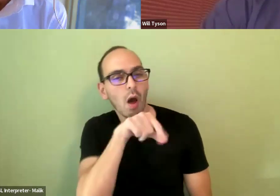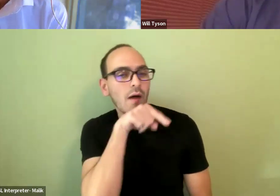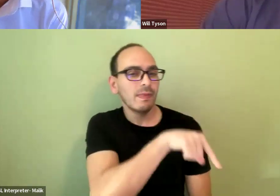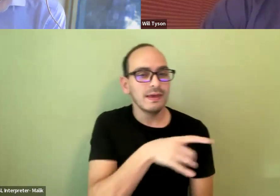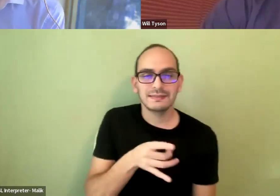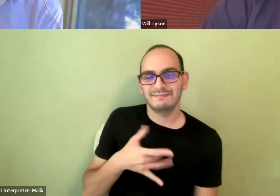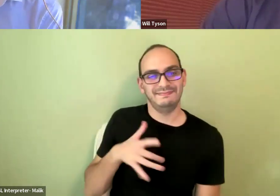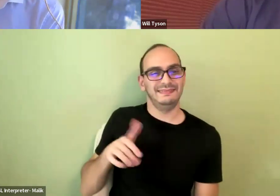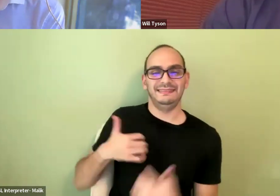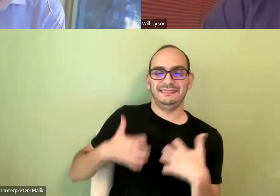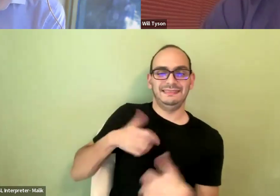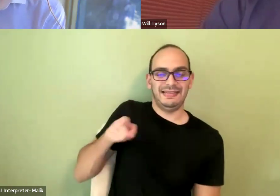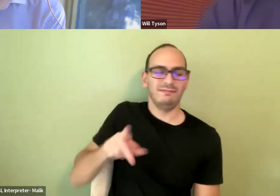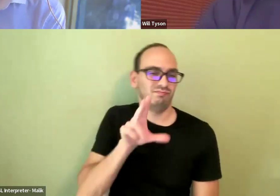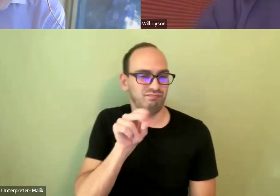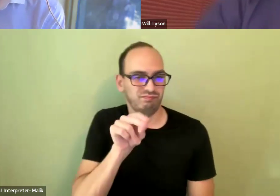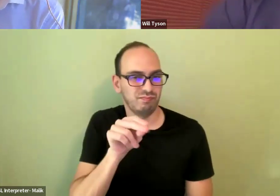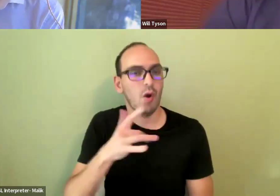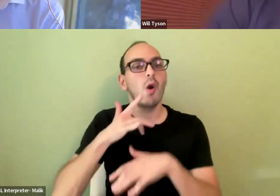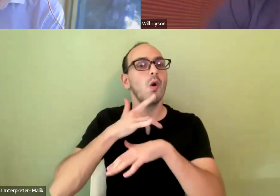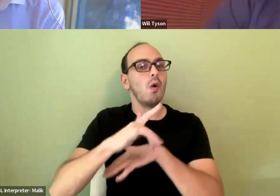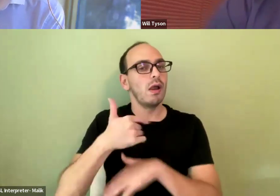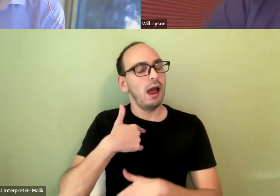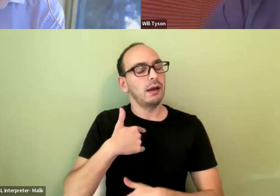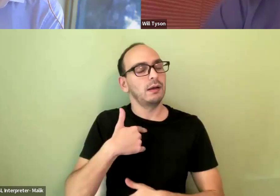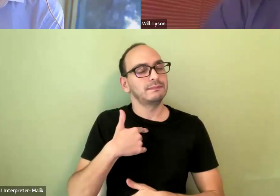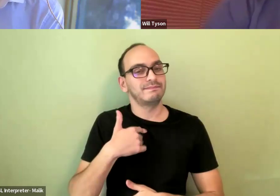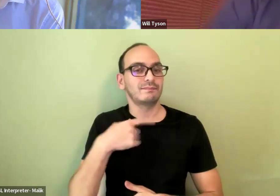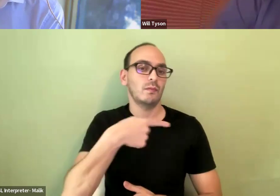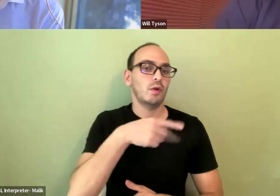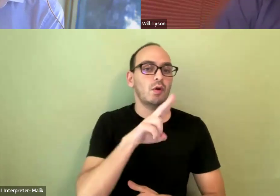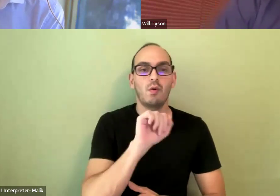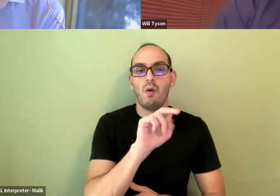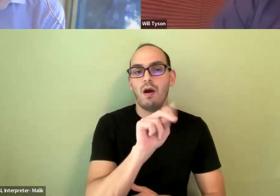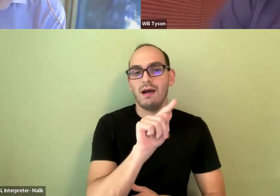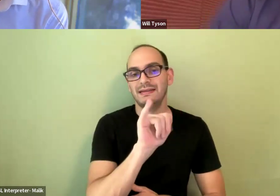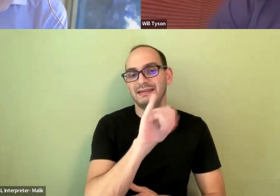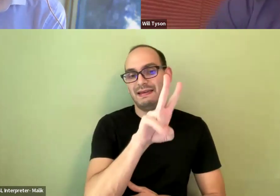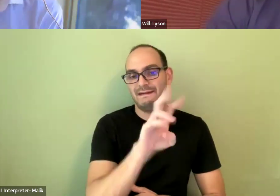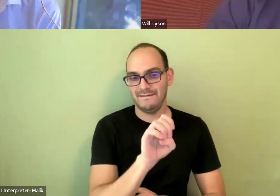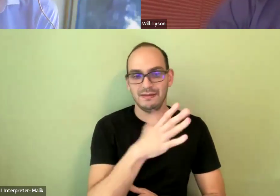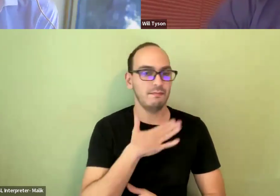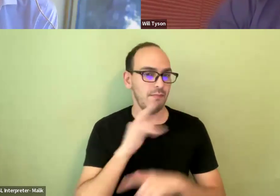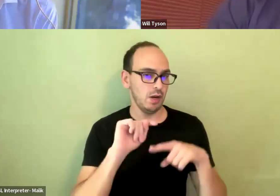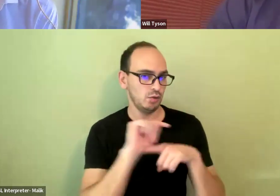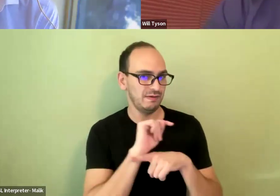Early in my career I considered myself more quantitative because that was my training from an undergraduate research in my